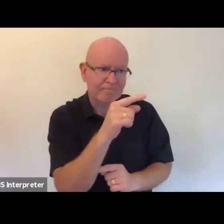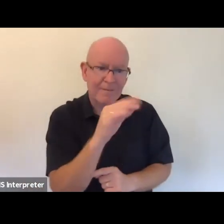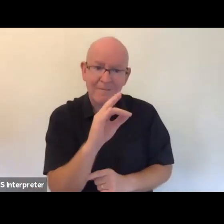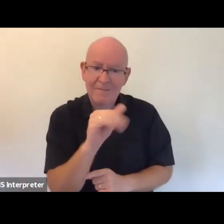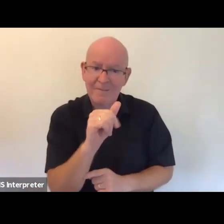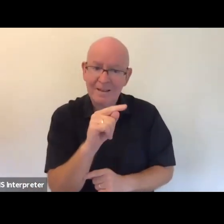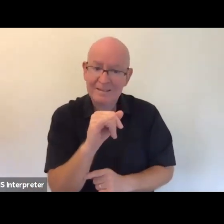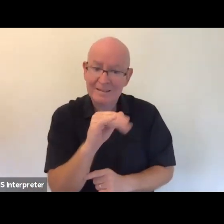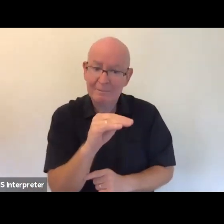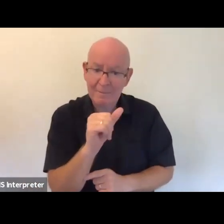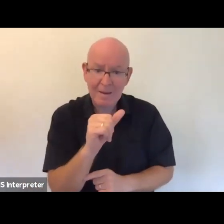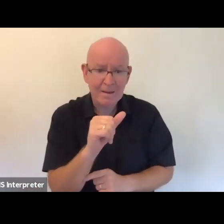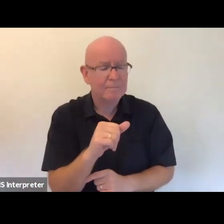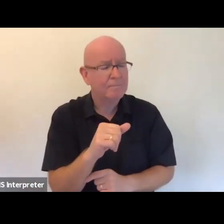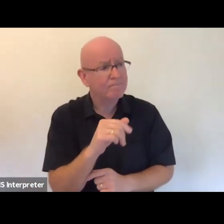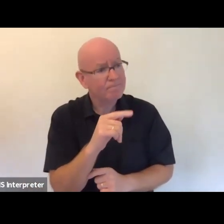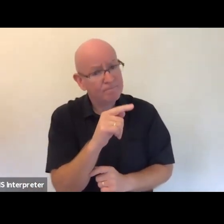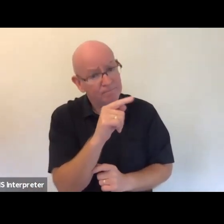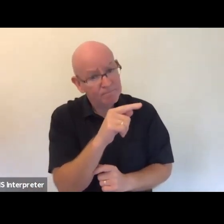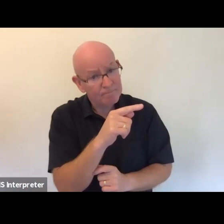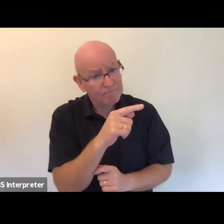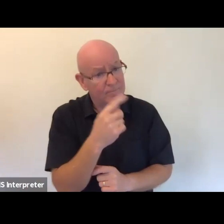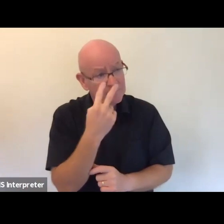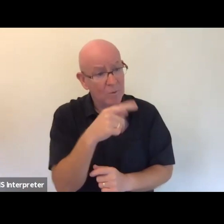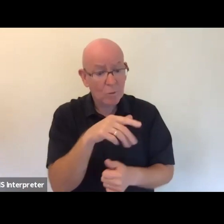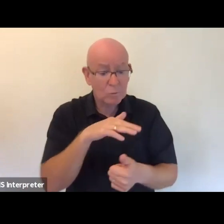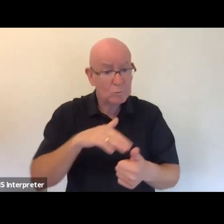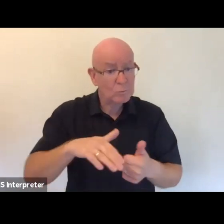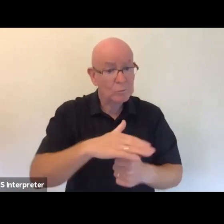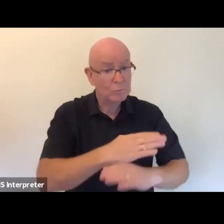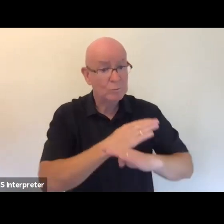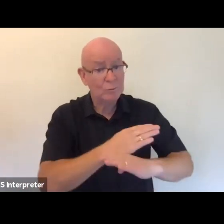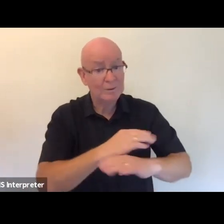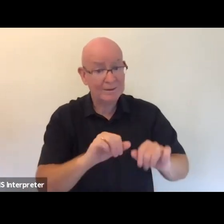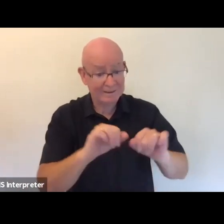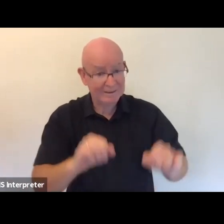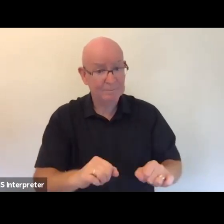or complaint mechanisms that persons with disabilities can use to make their complaints?